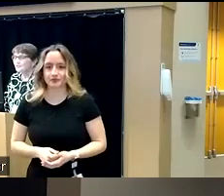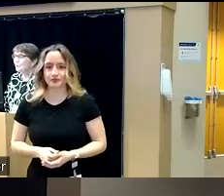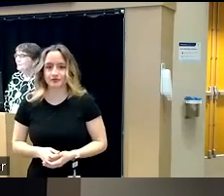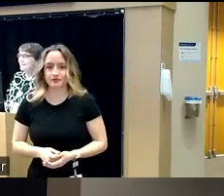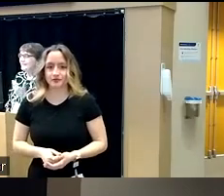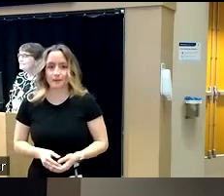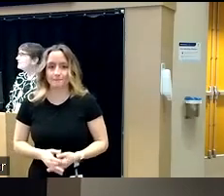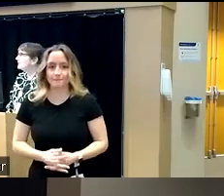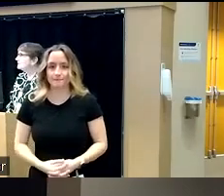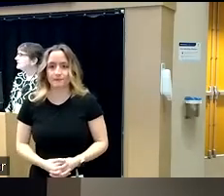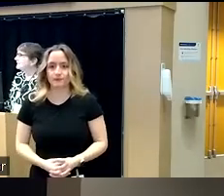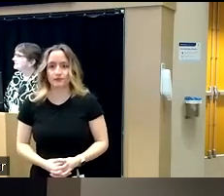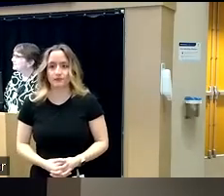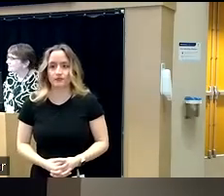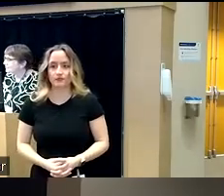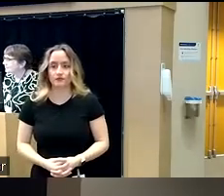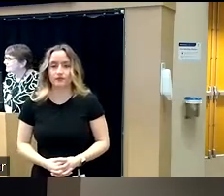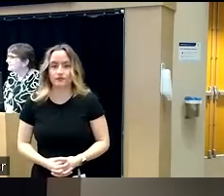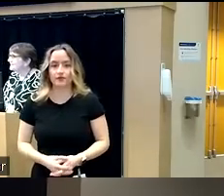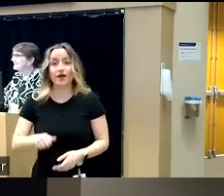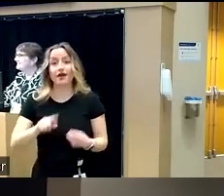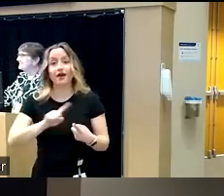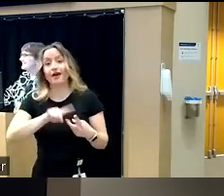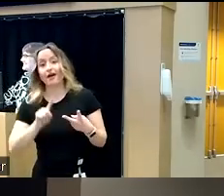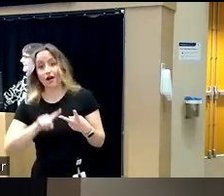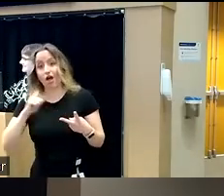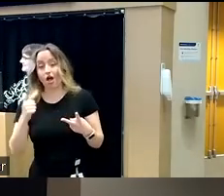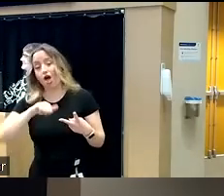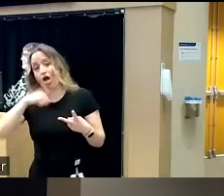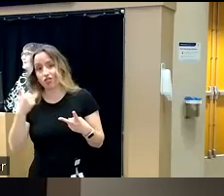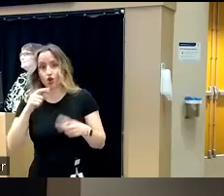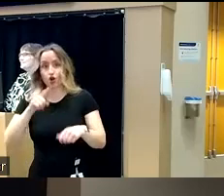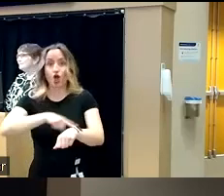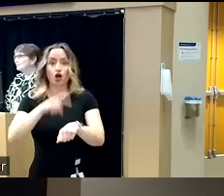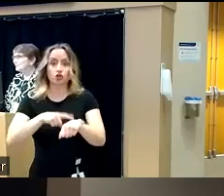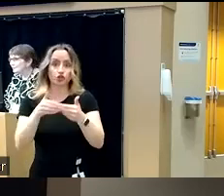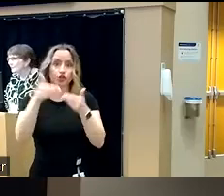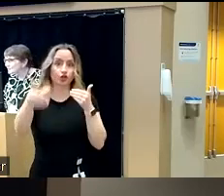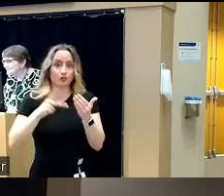so here's our other uh long-term project and this is not exactly a project for the workforce